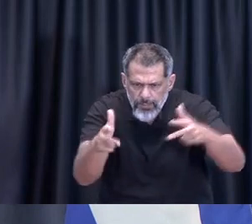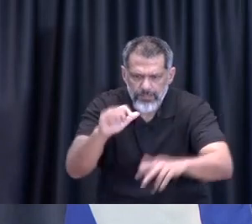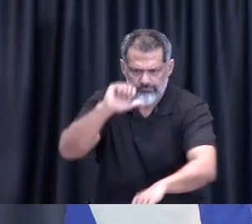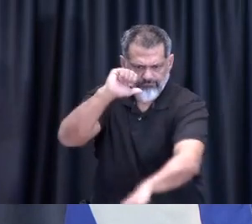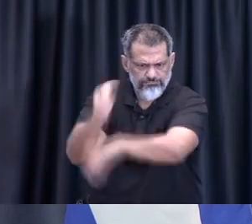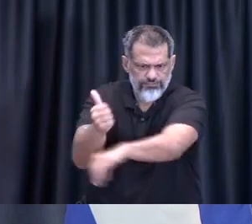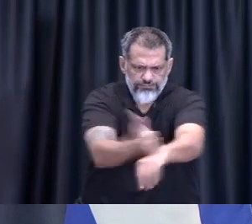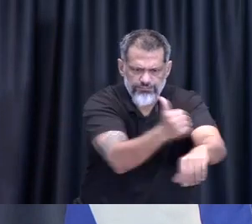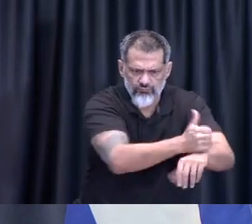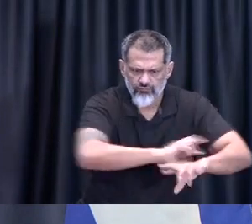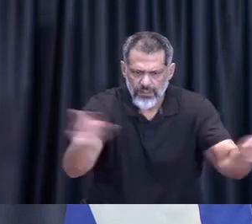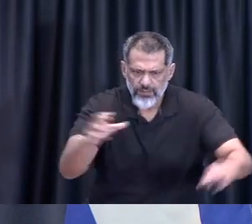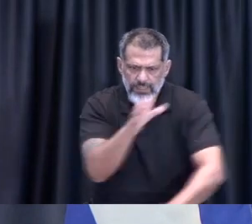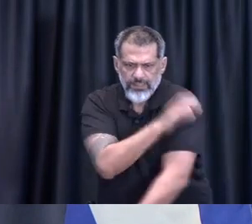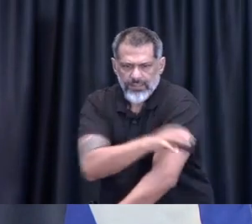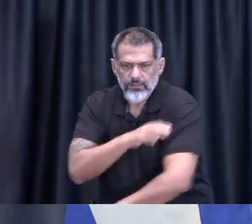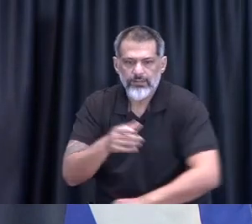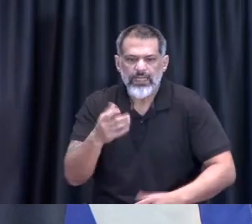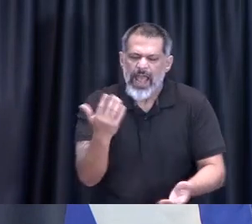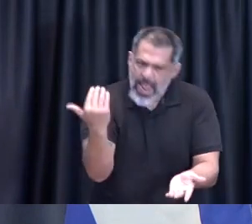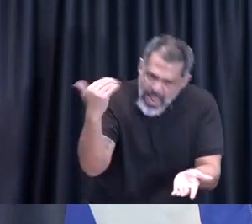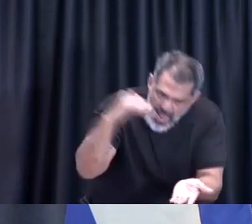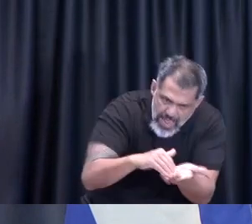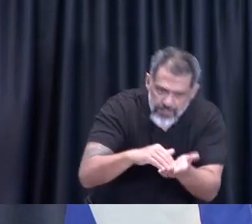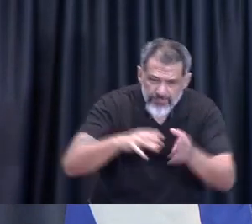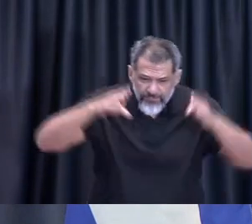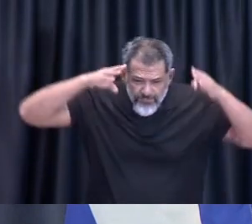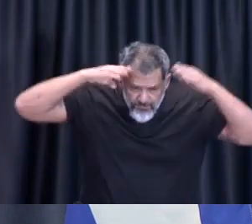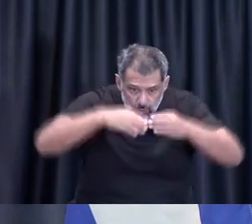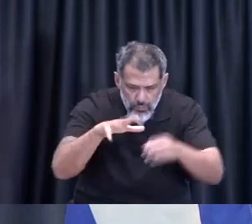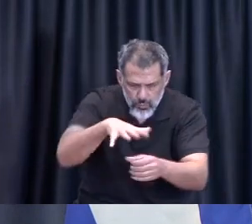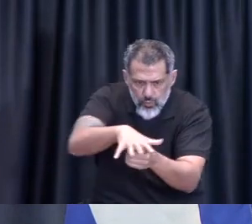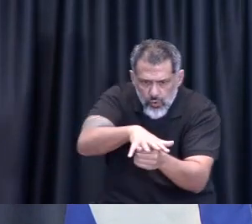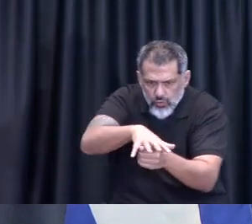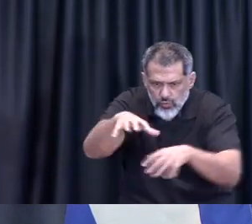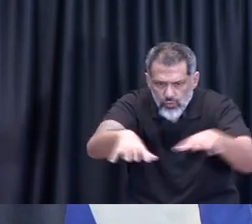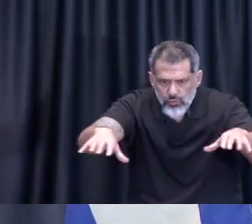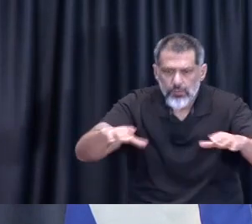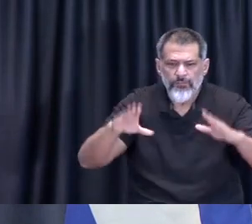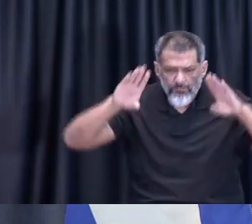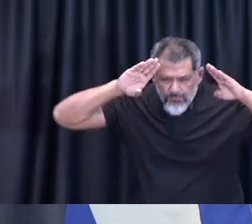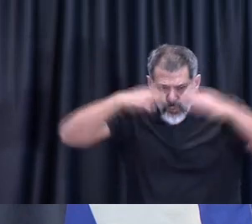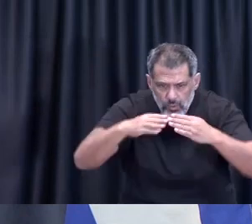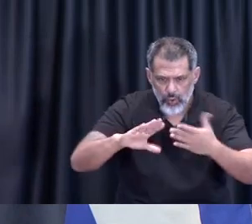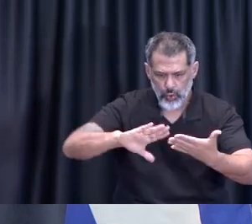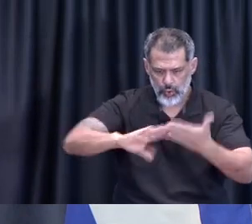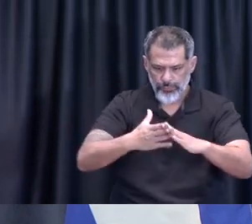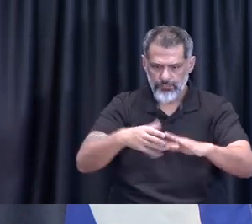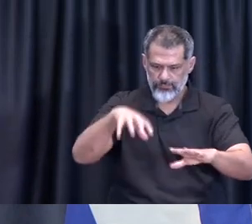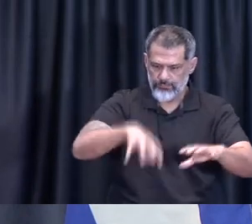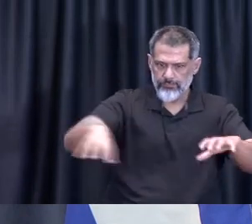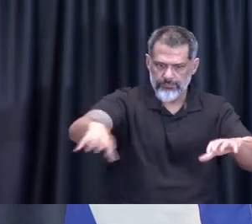We are again focusing on local and community-based vaccination opportunities to increase vaccine